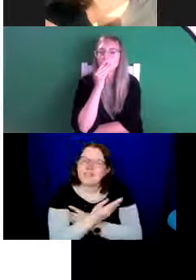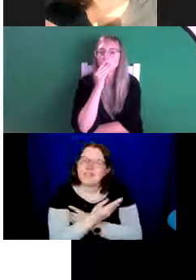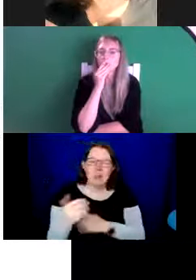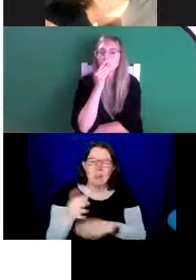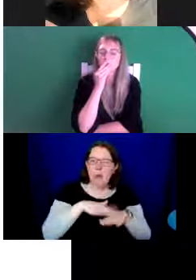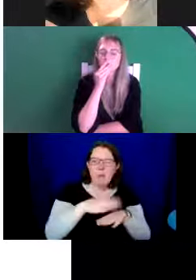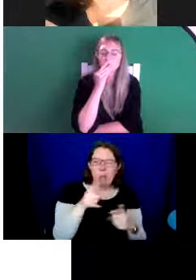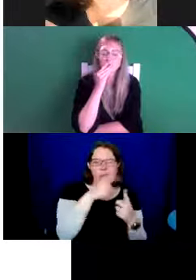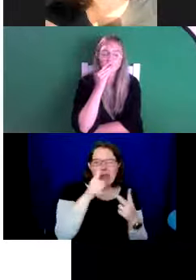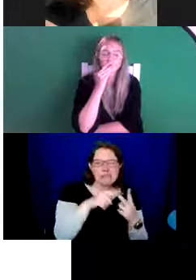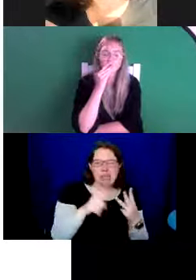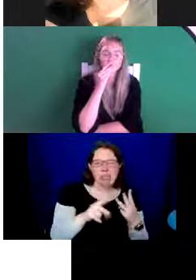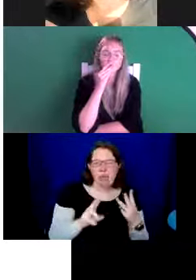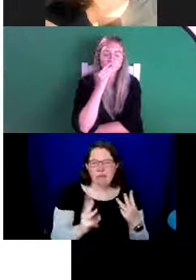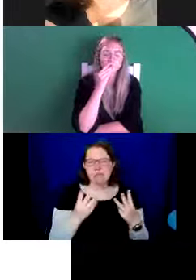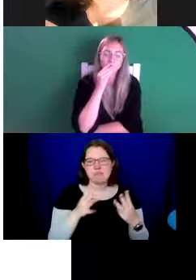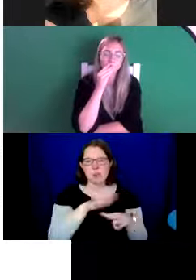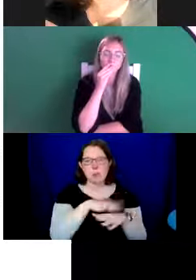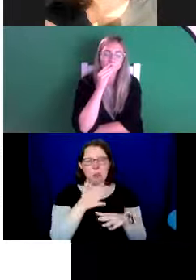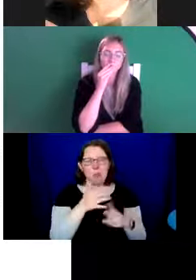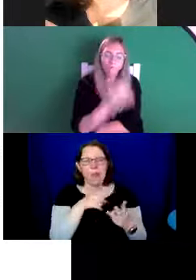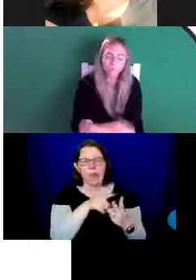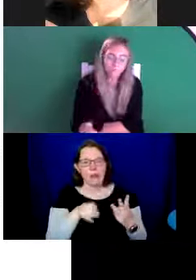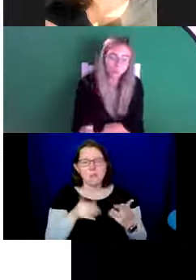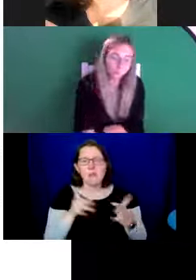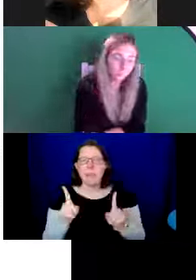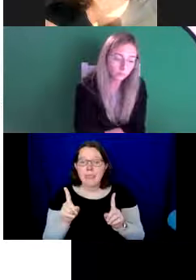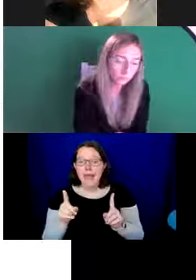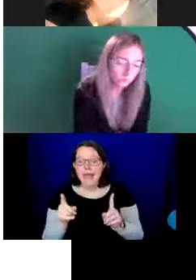only those that meet the criteria will go through to the selection process